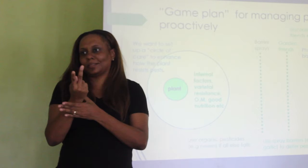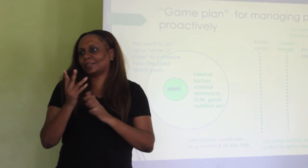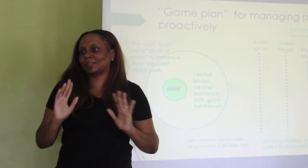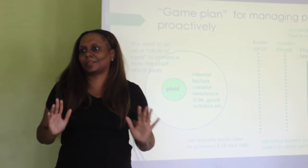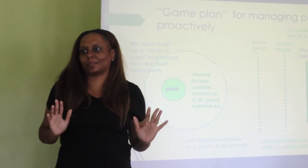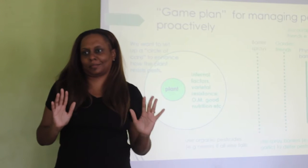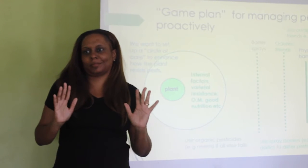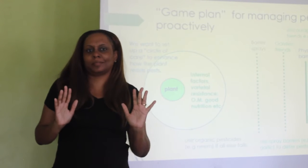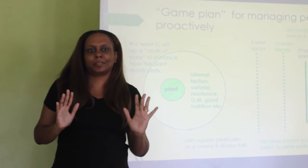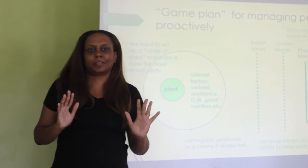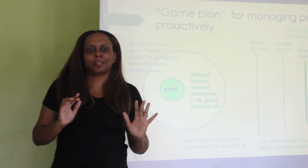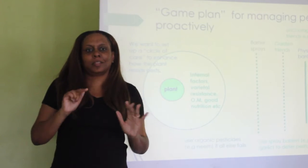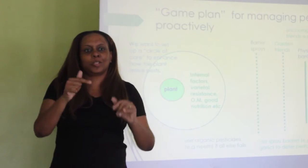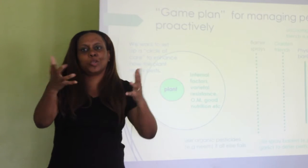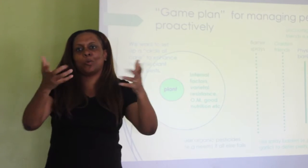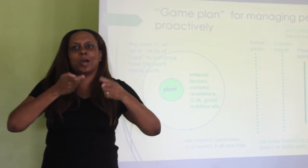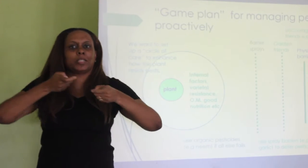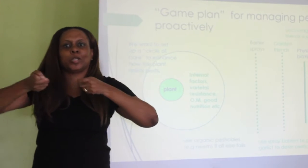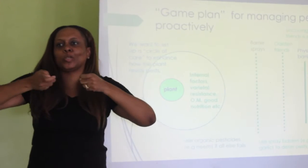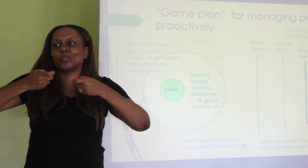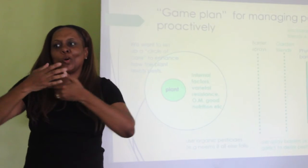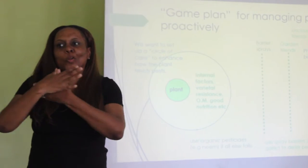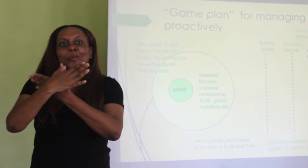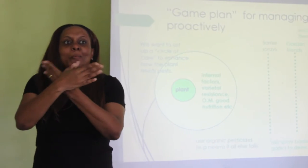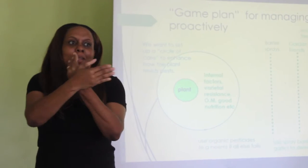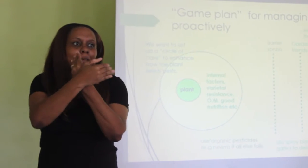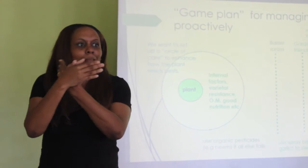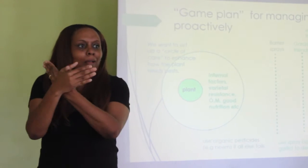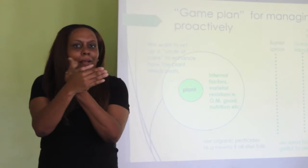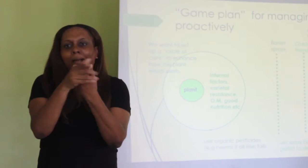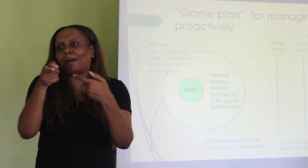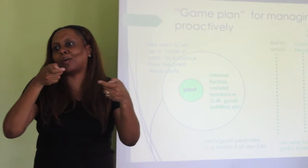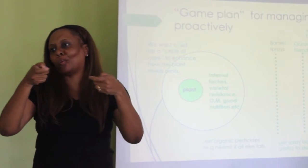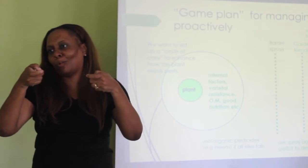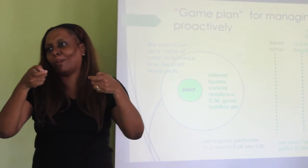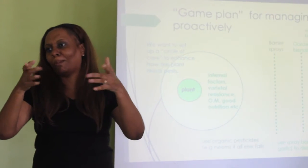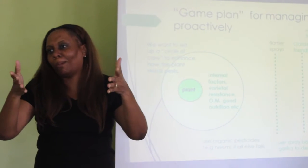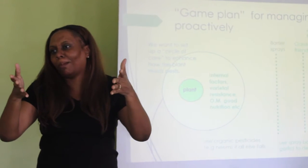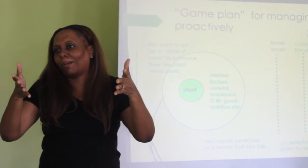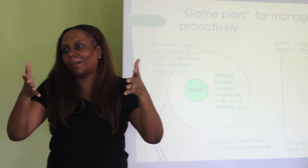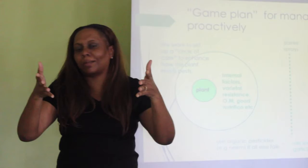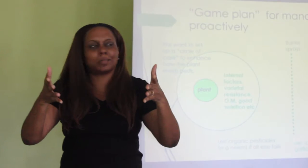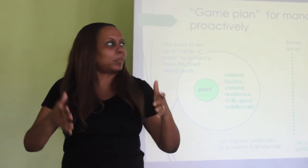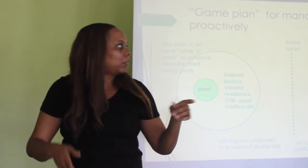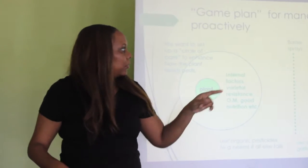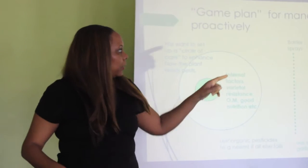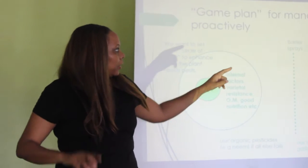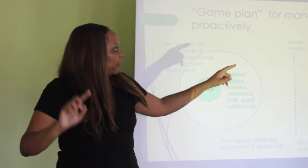to control let's say those butterflies first so that is where your physical barrier comes in place